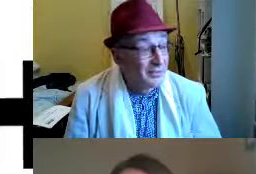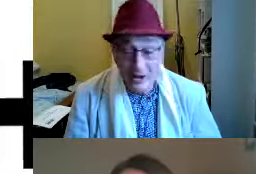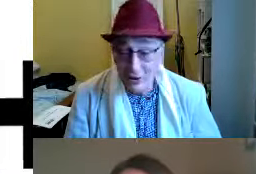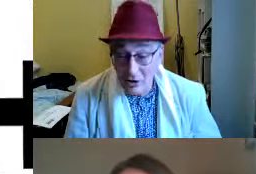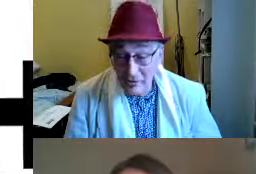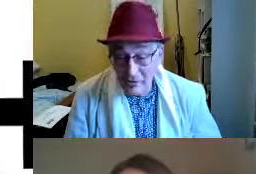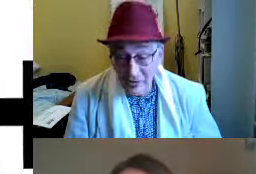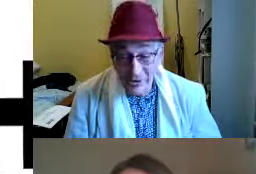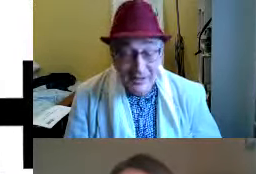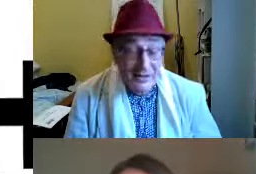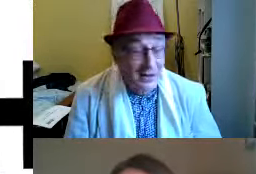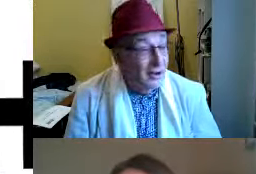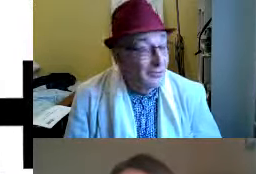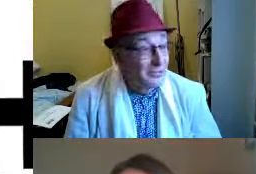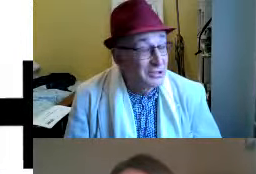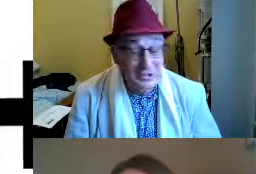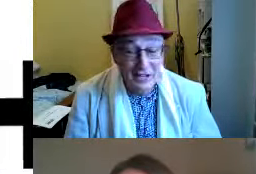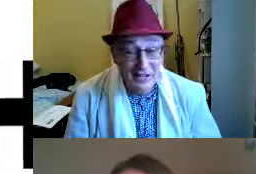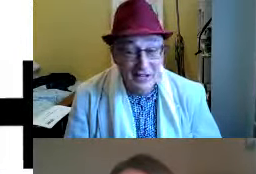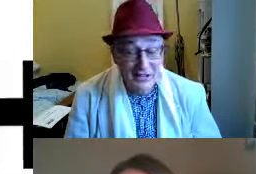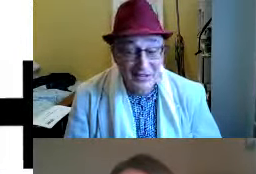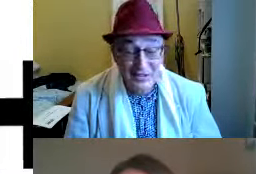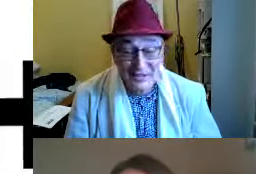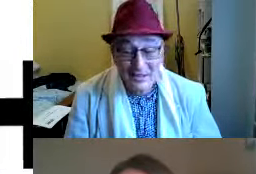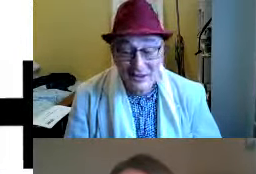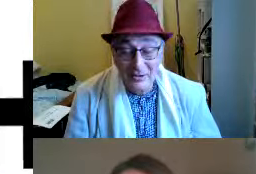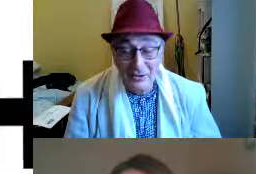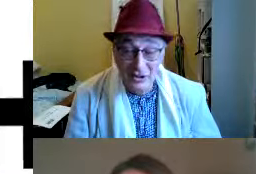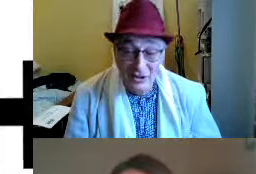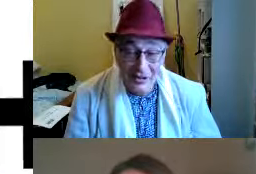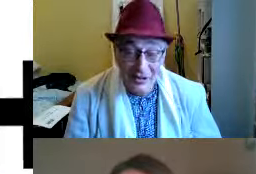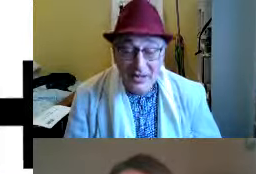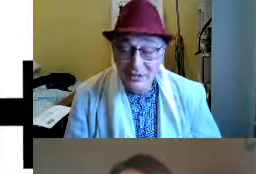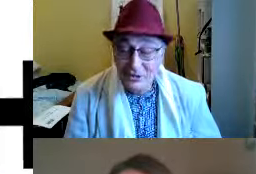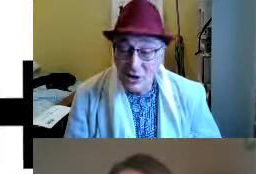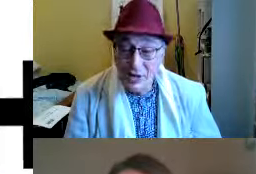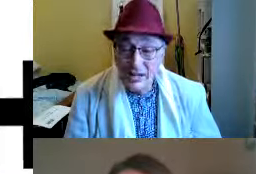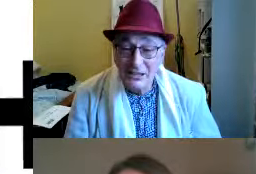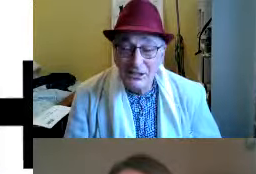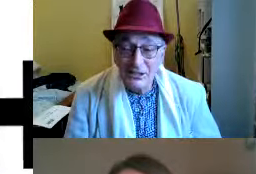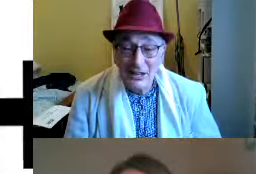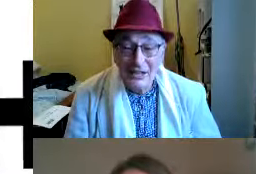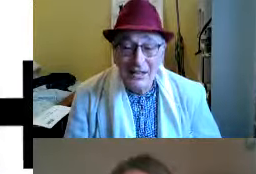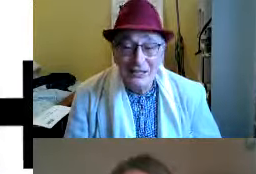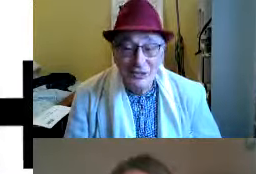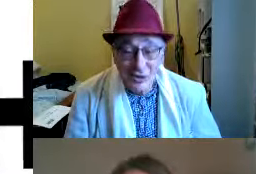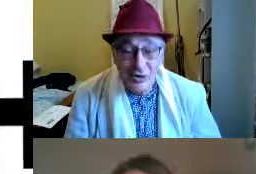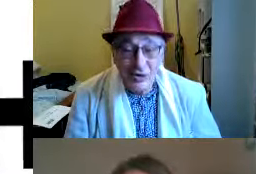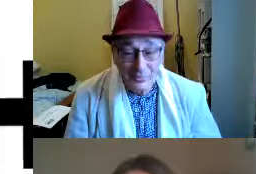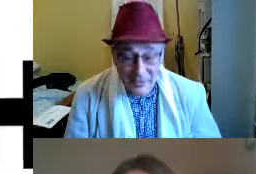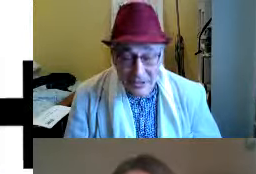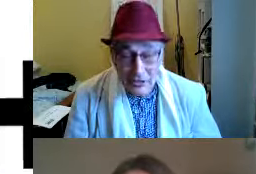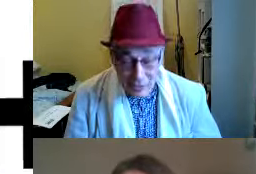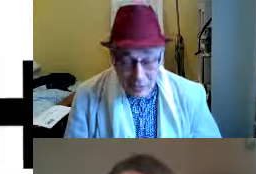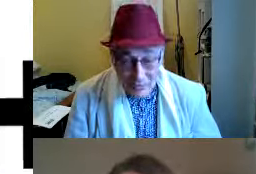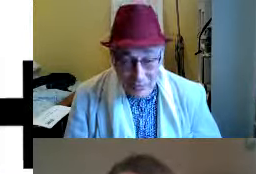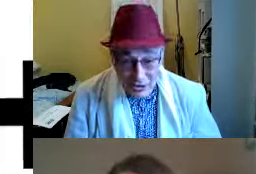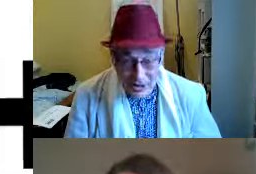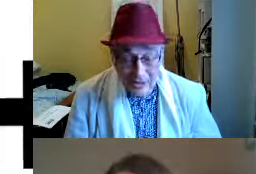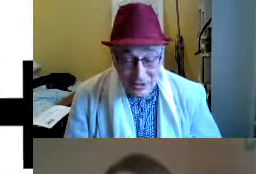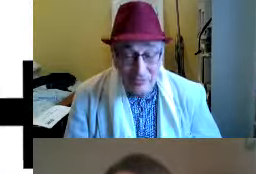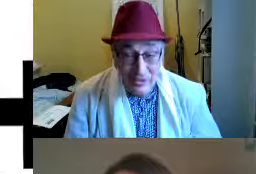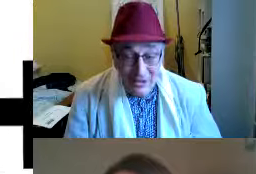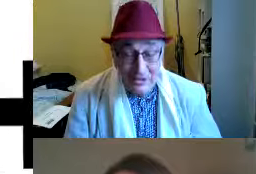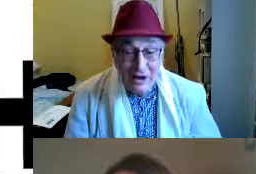van gogh um suzanne turner and so it's it's not got the political side of disability art